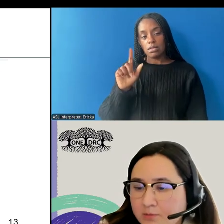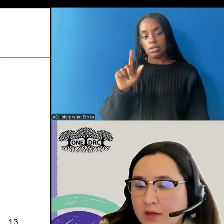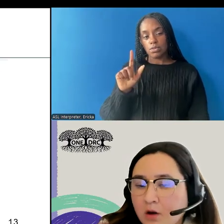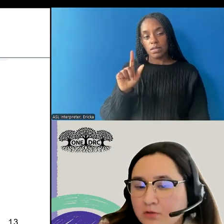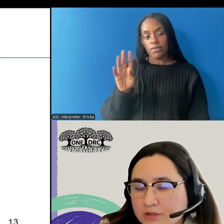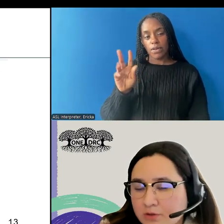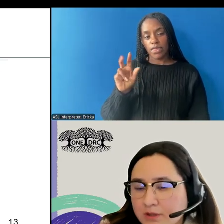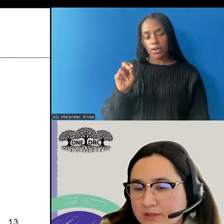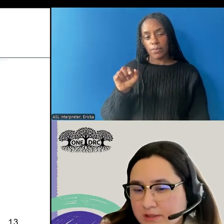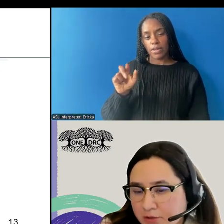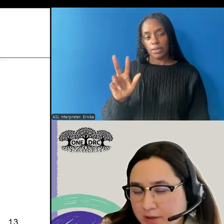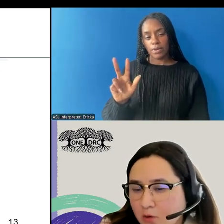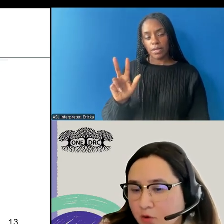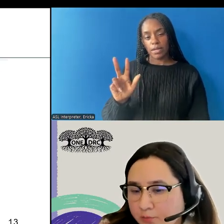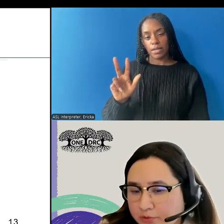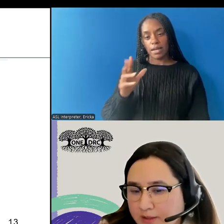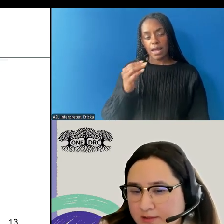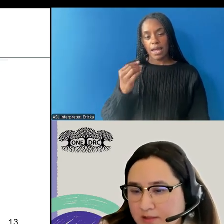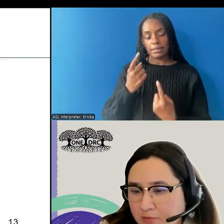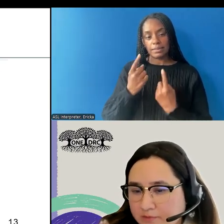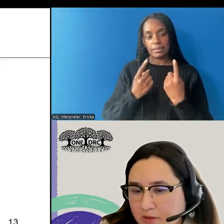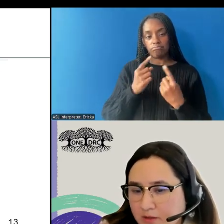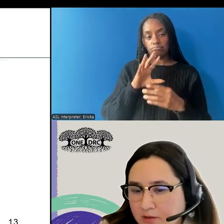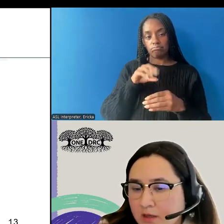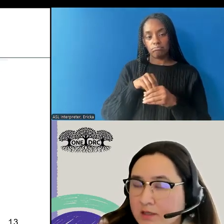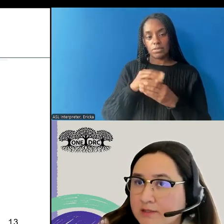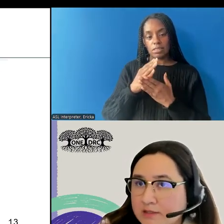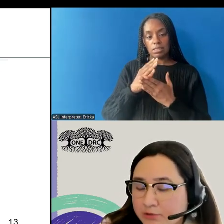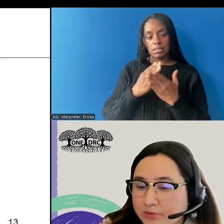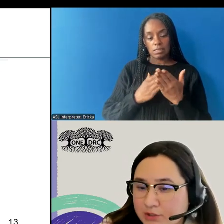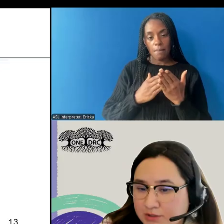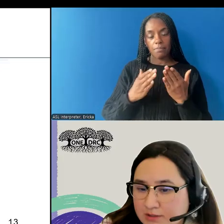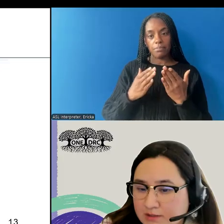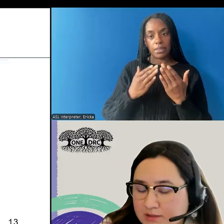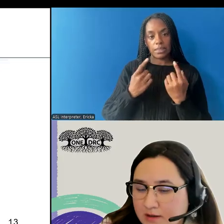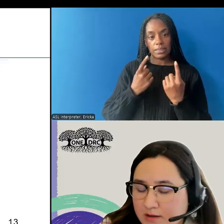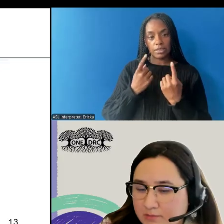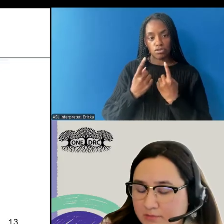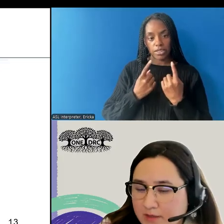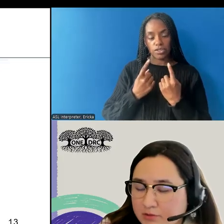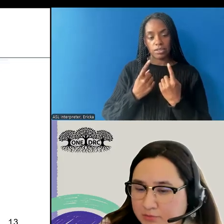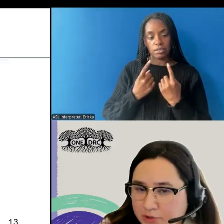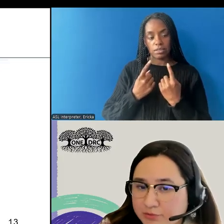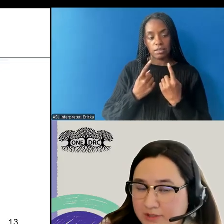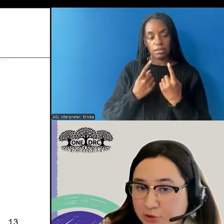And also consider incorporating some of the considerations, that the regional center